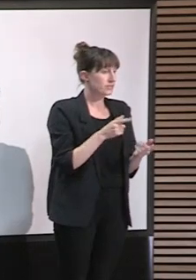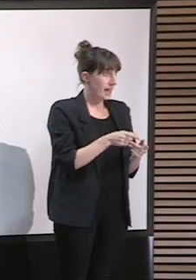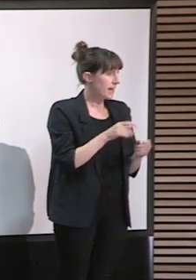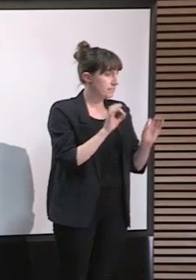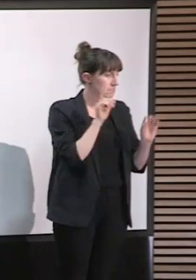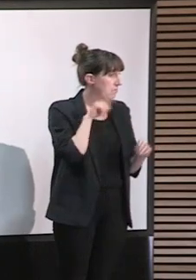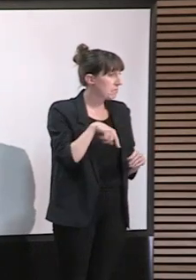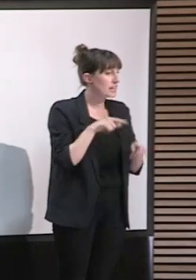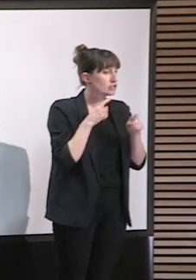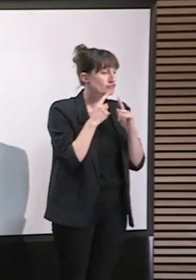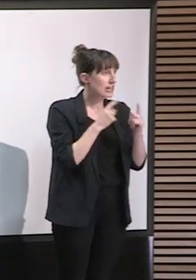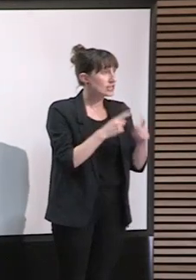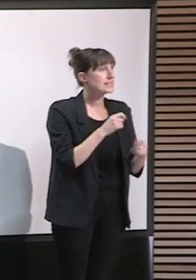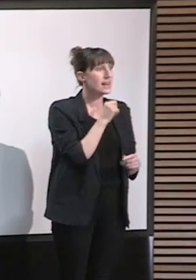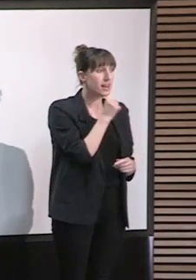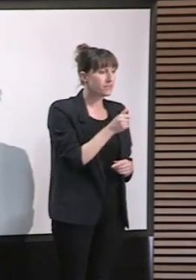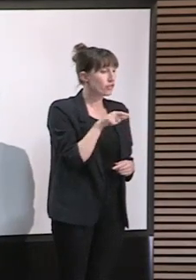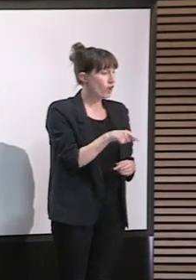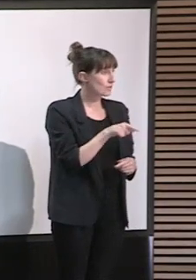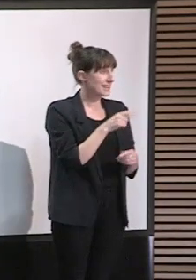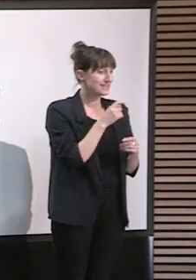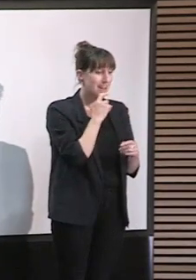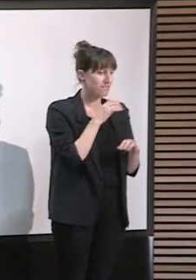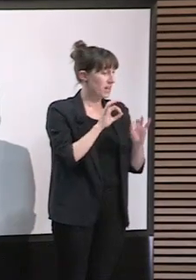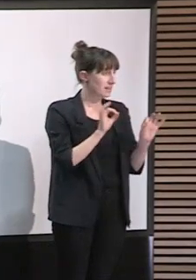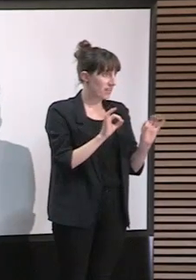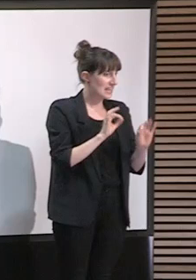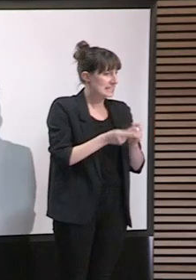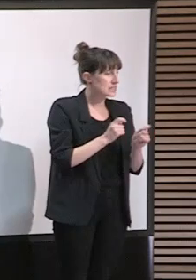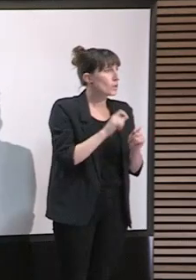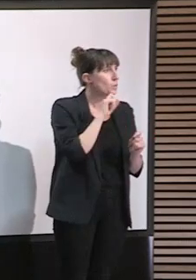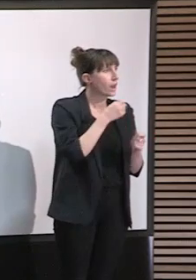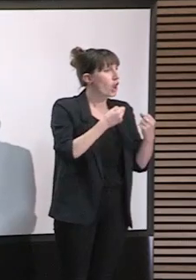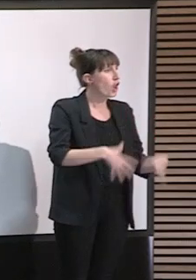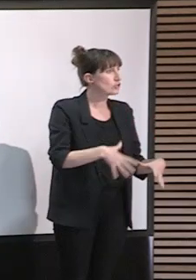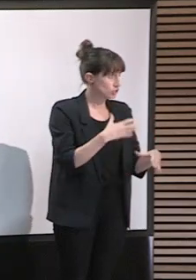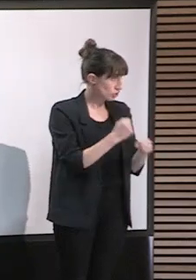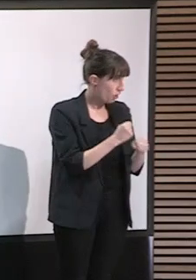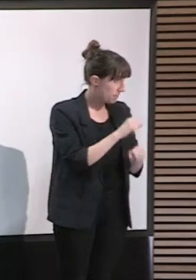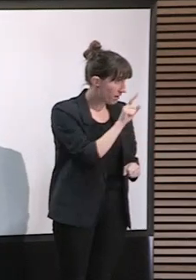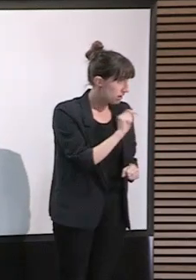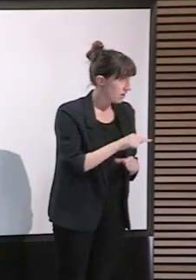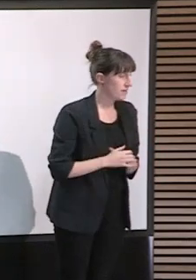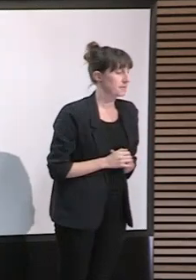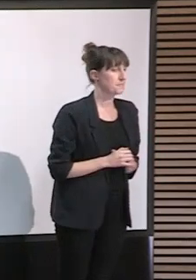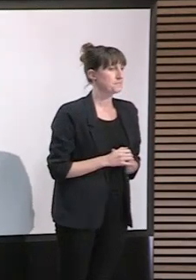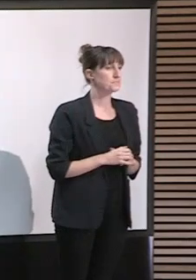hasn't happened. Do you know who is failing to pass on the message or is railing to do what is instructed and are